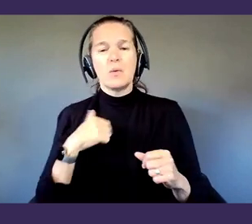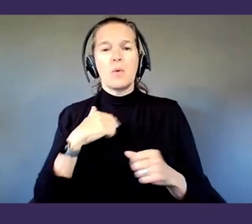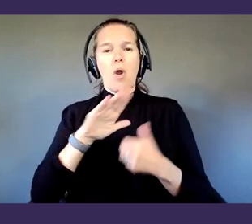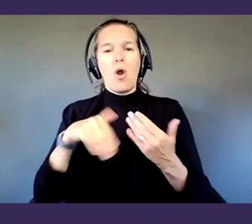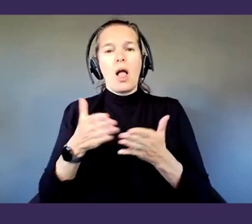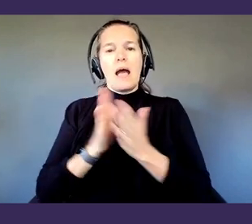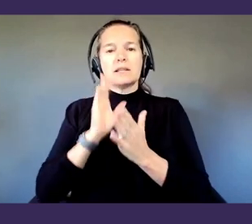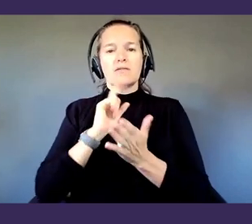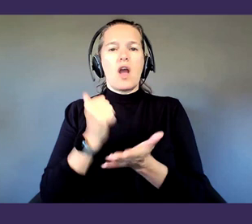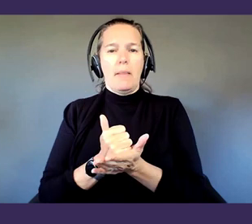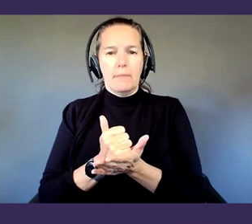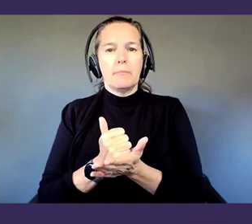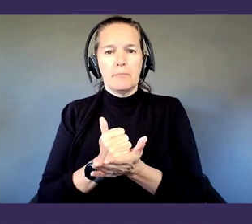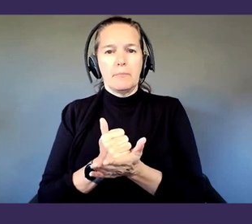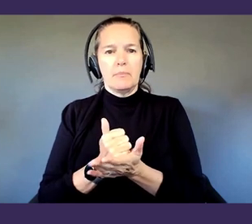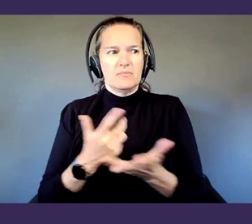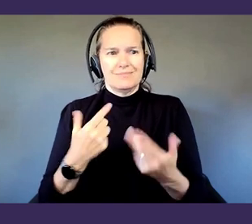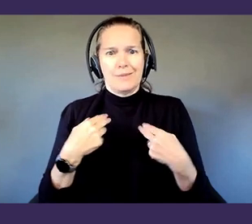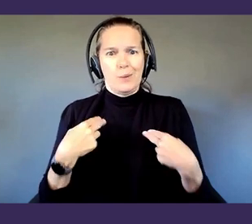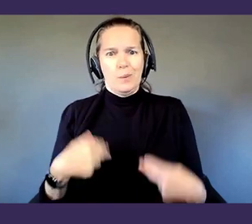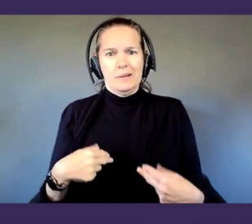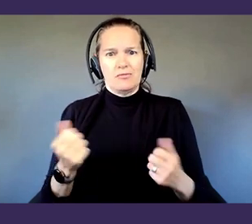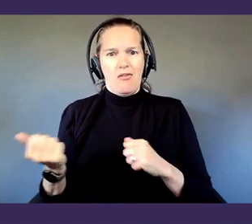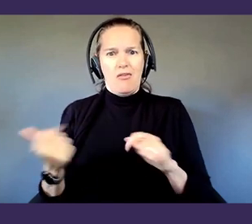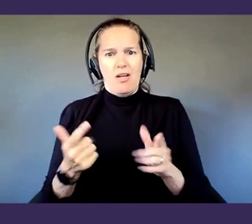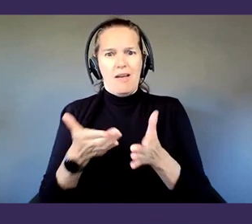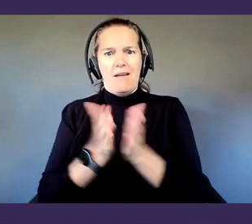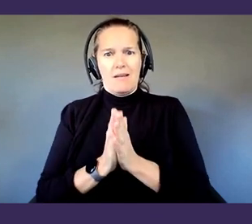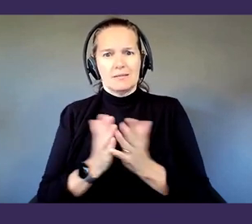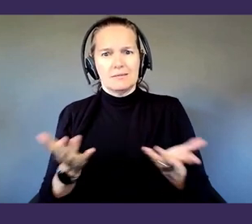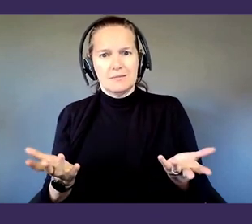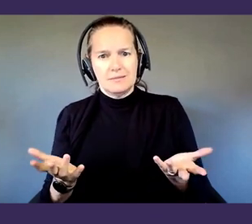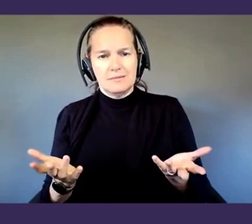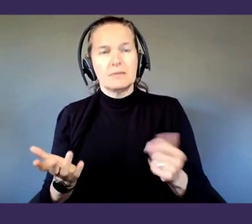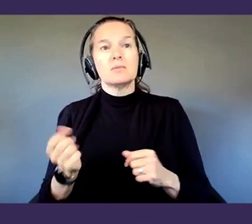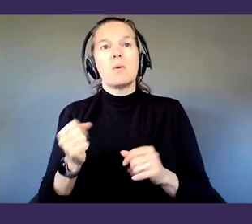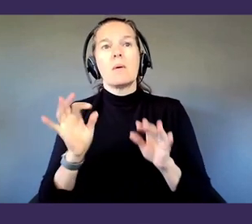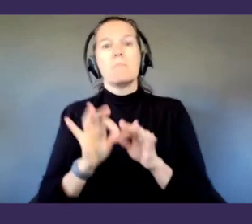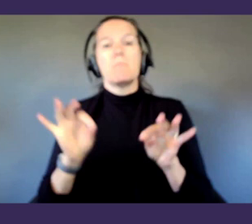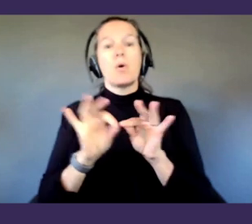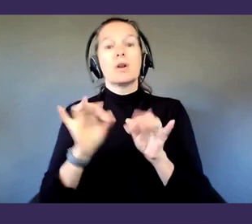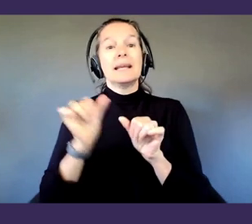We wouldn't be human if we didn't. And it's important that each SDM agreement is, like I said,